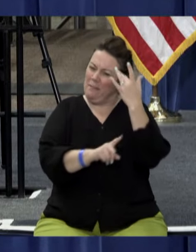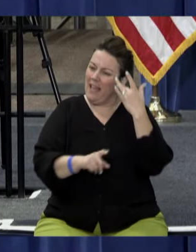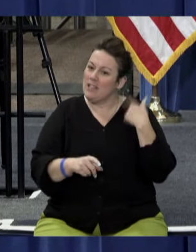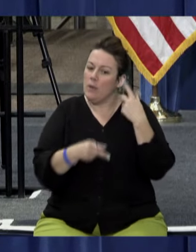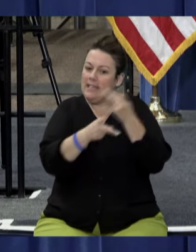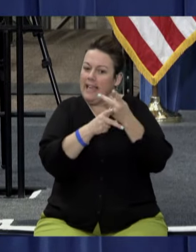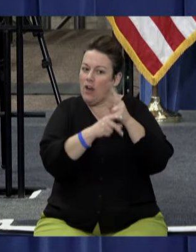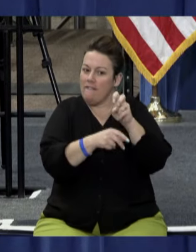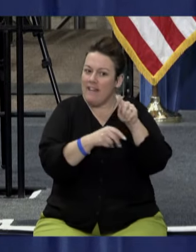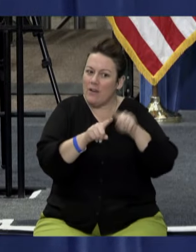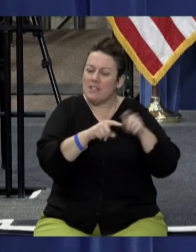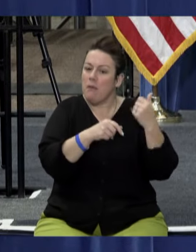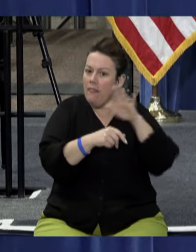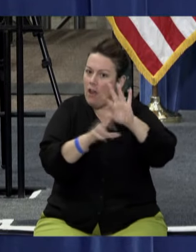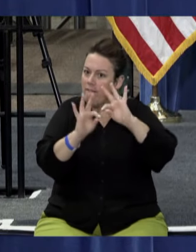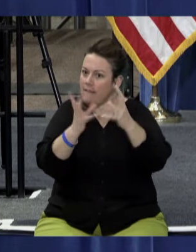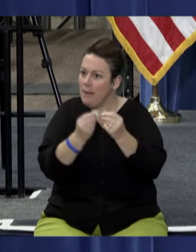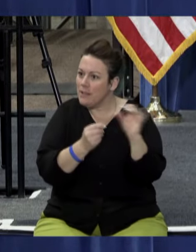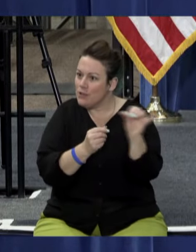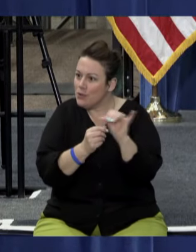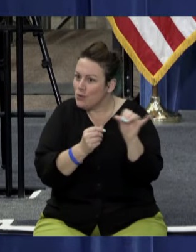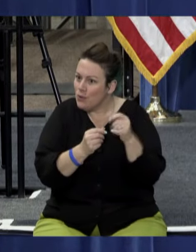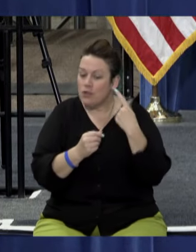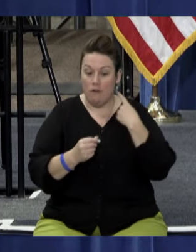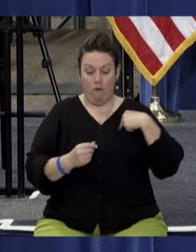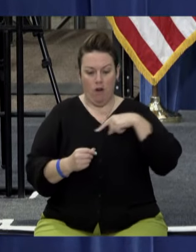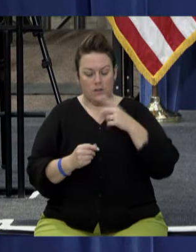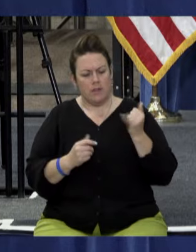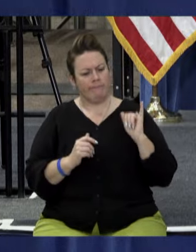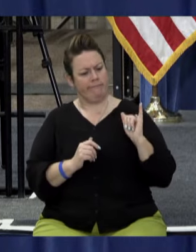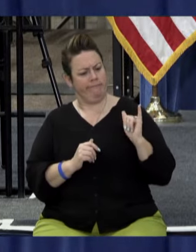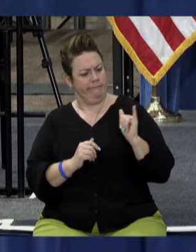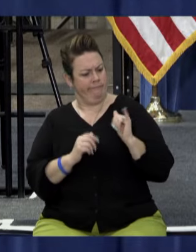but we have the families as well. And so for us, we said best medical interest in